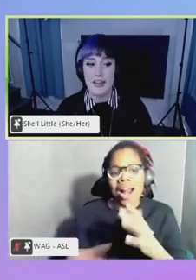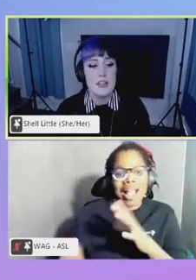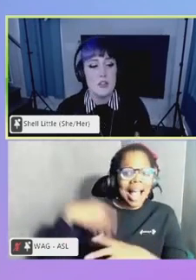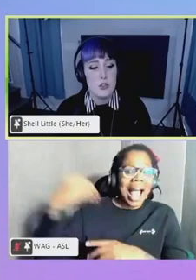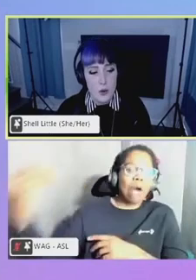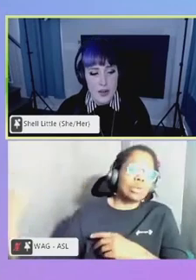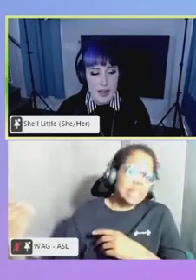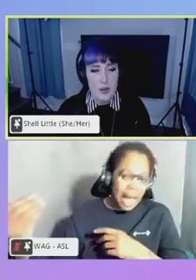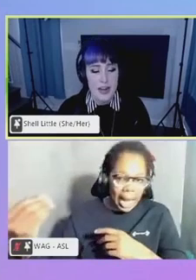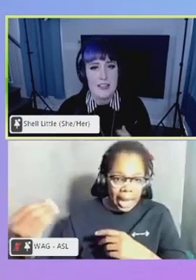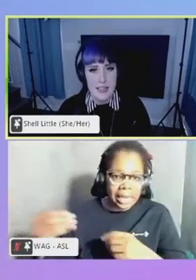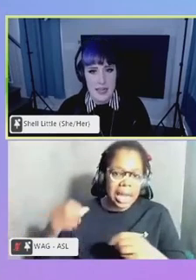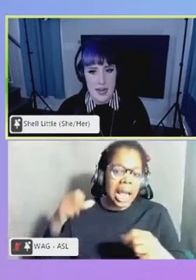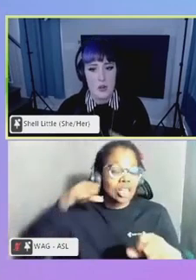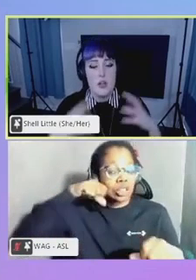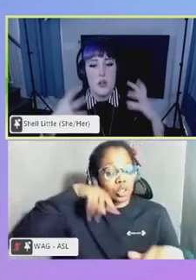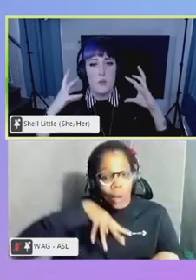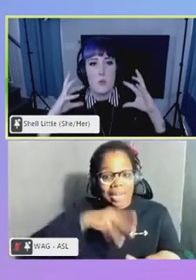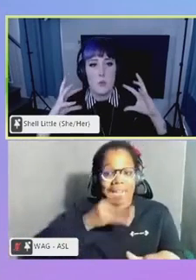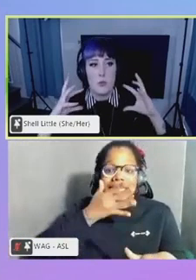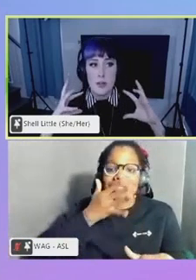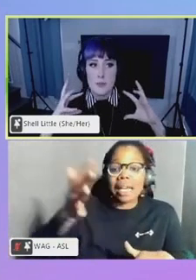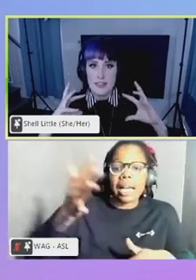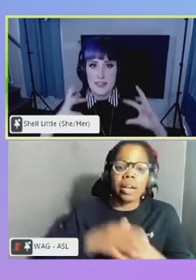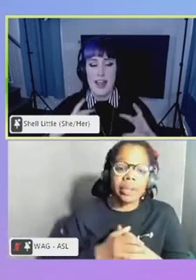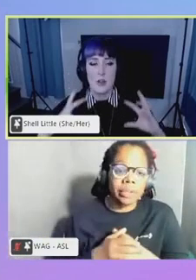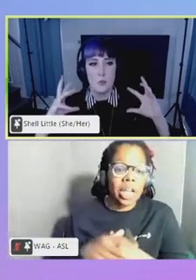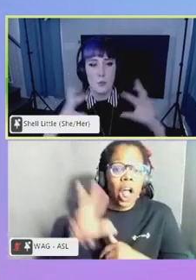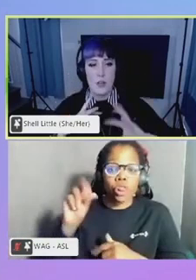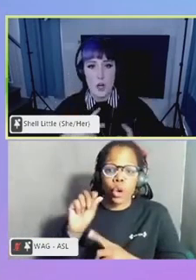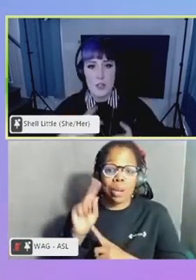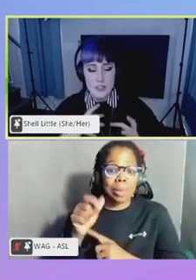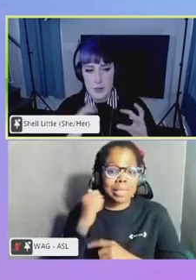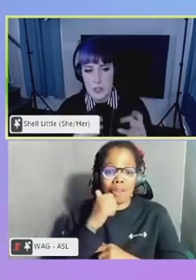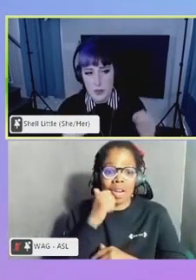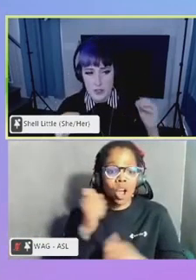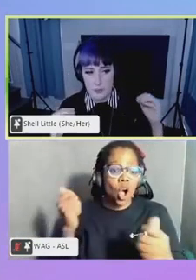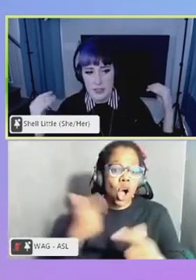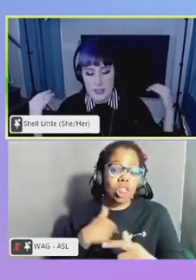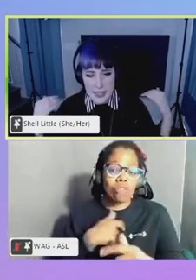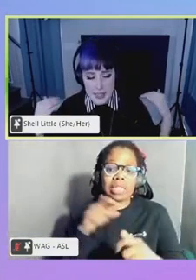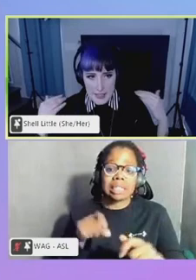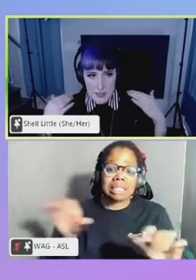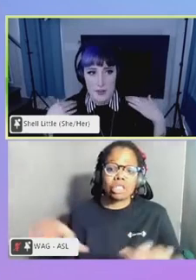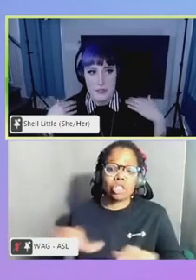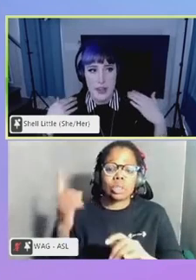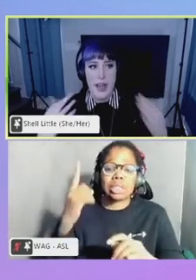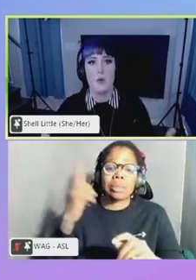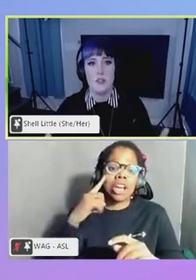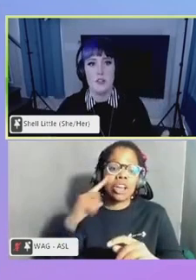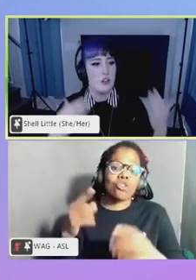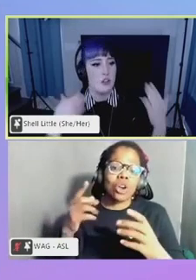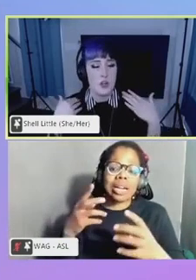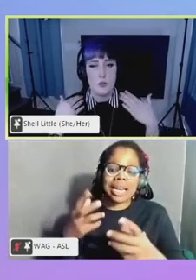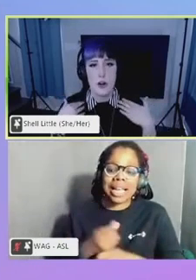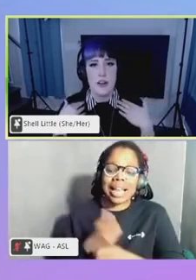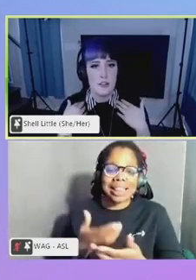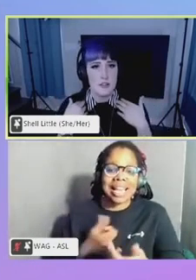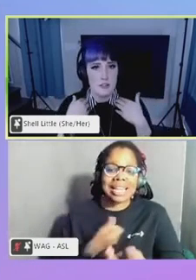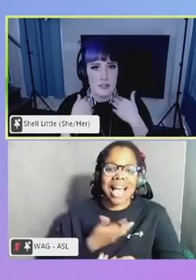changed my life. when we are talking about out, you are to the dance it out, talk it out, get outside, sweat it